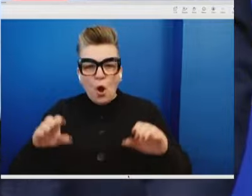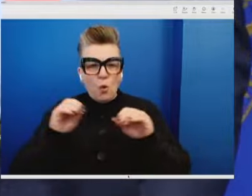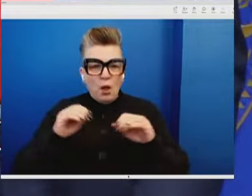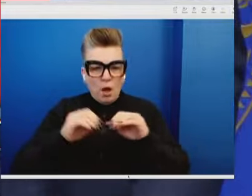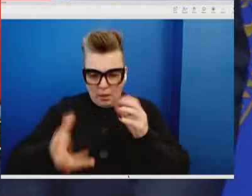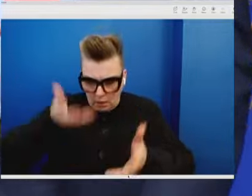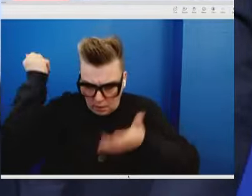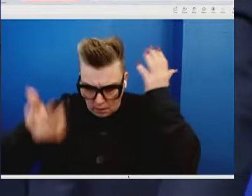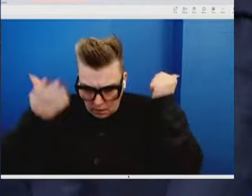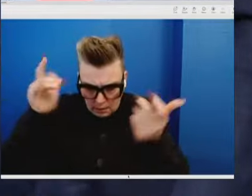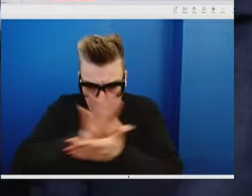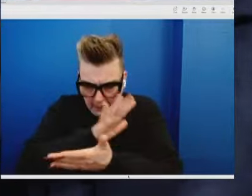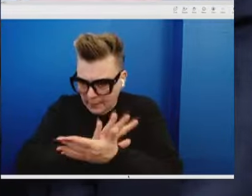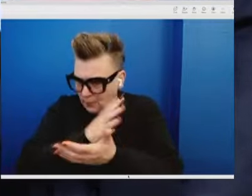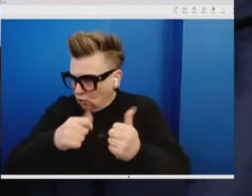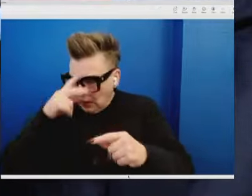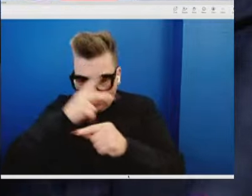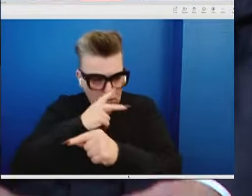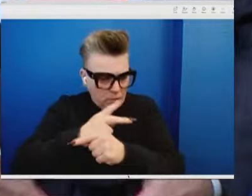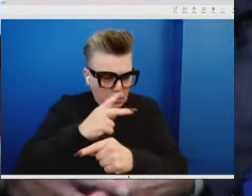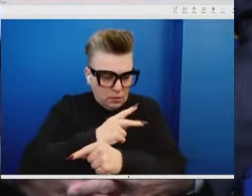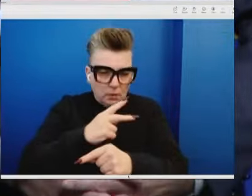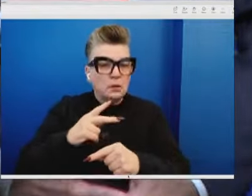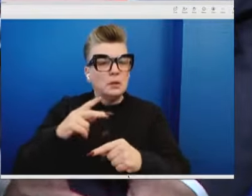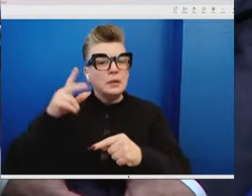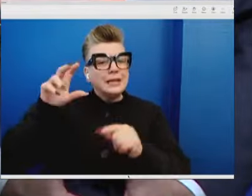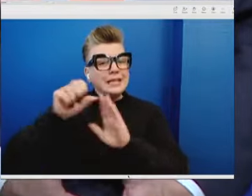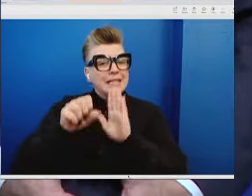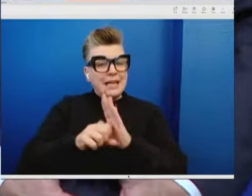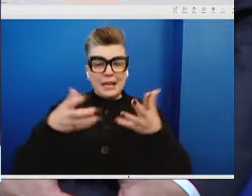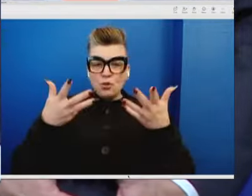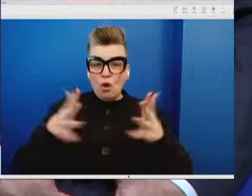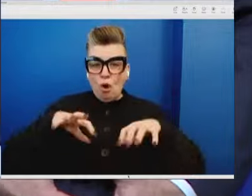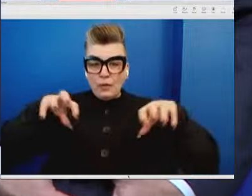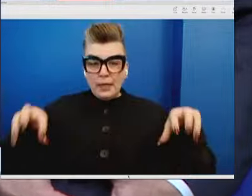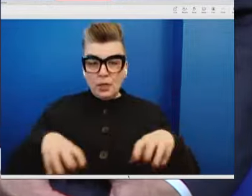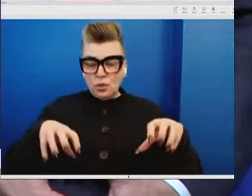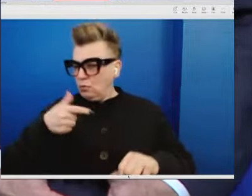together. States already do a -- Grant, correct me -- 50 to 60 percent of what's called ex parte,